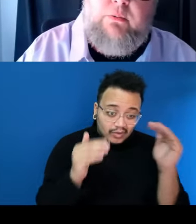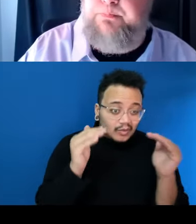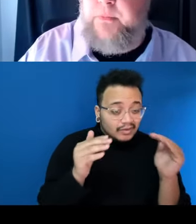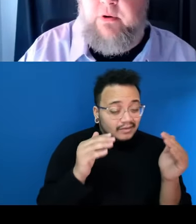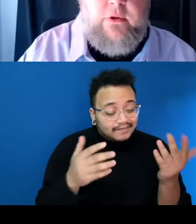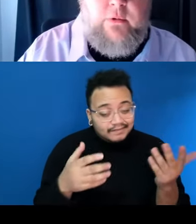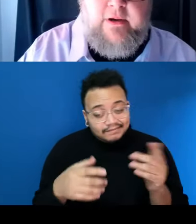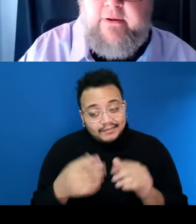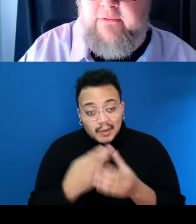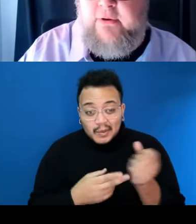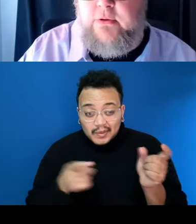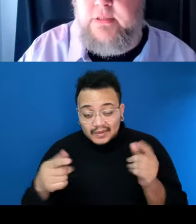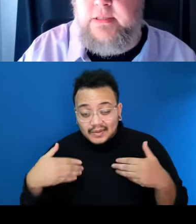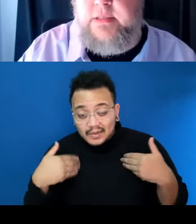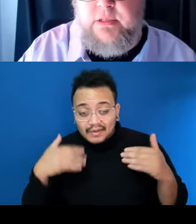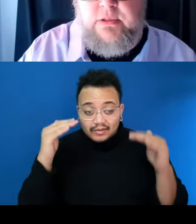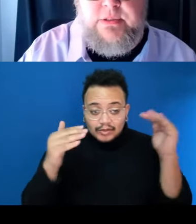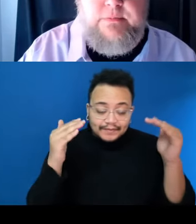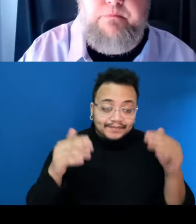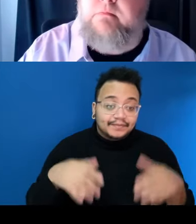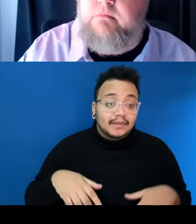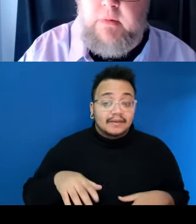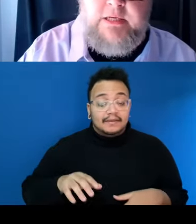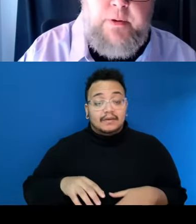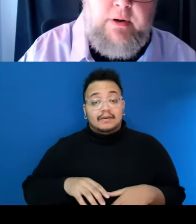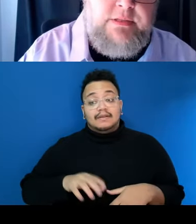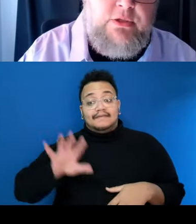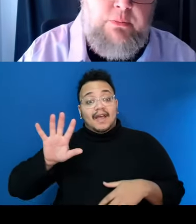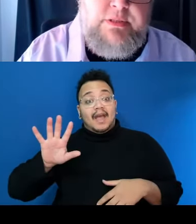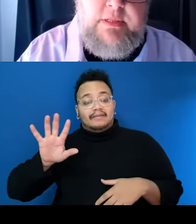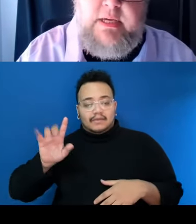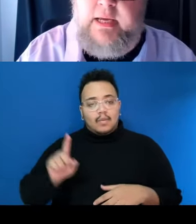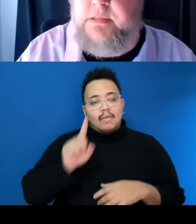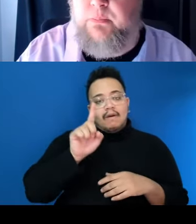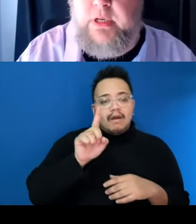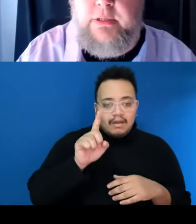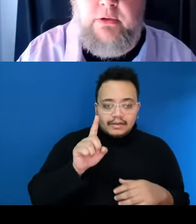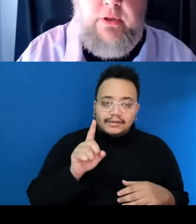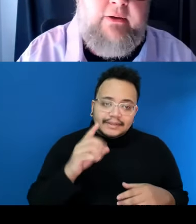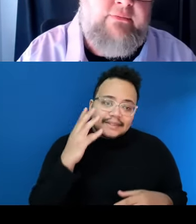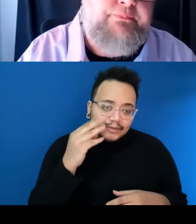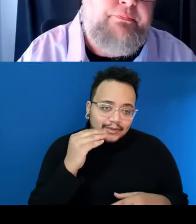So, roughly one in five folks as adults, experience homelessness at some point in their life.